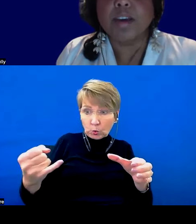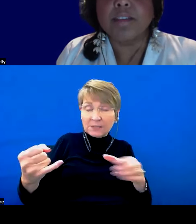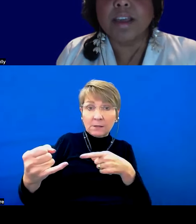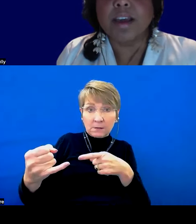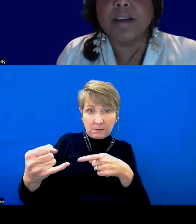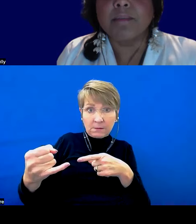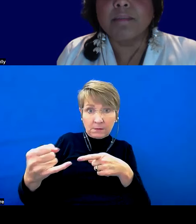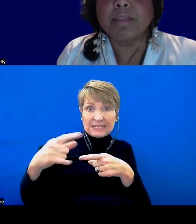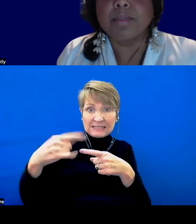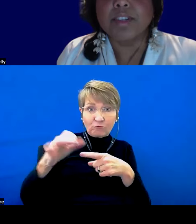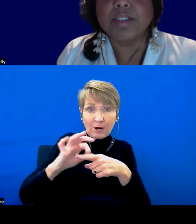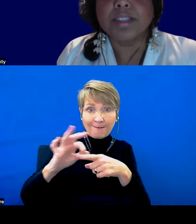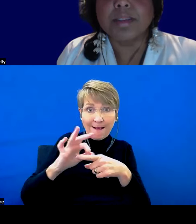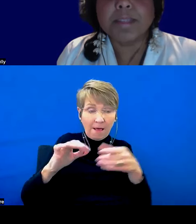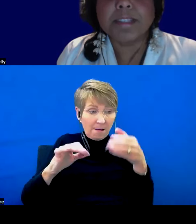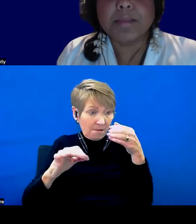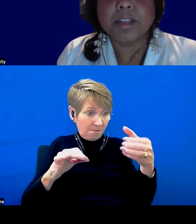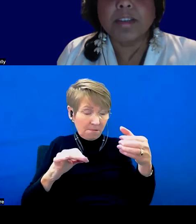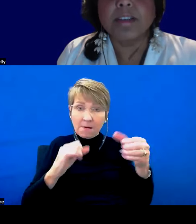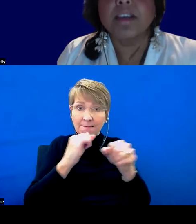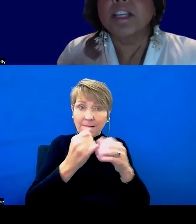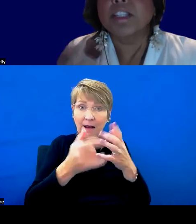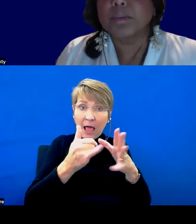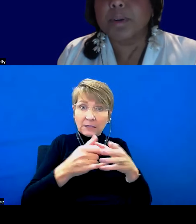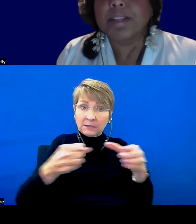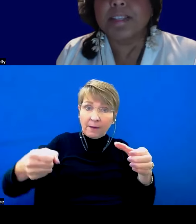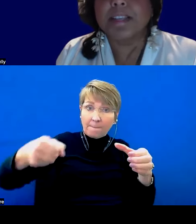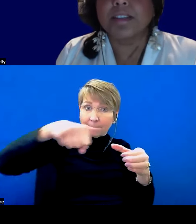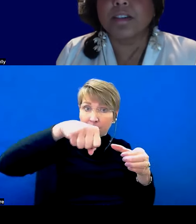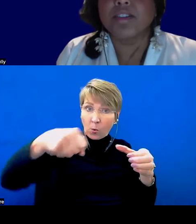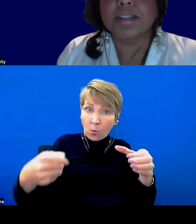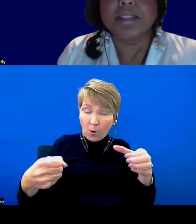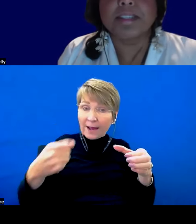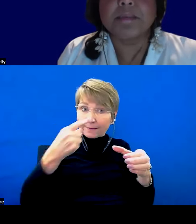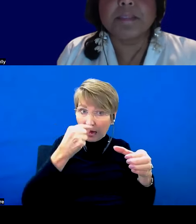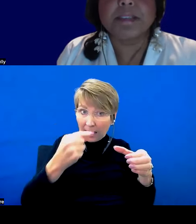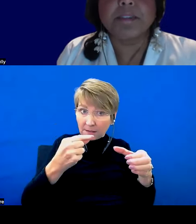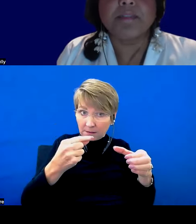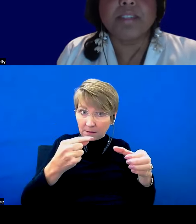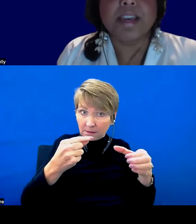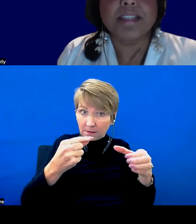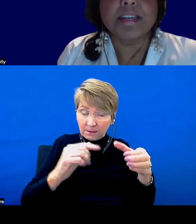overcome the reduced depth perception? So we would assess contrast and depth perception for that task,